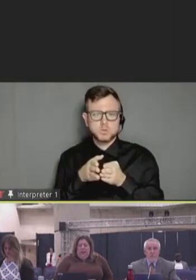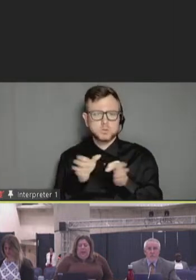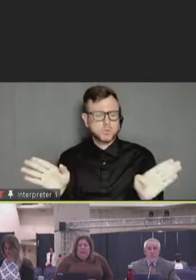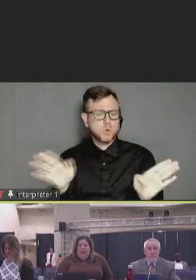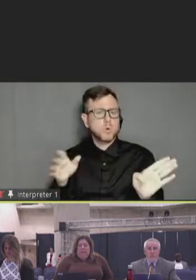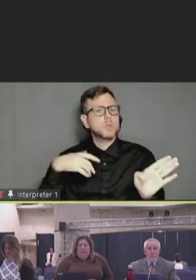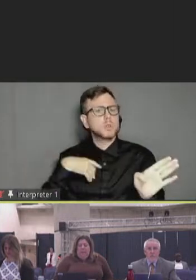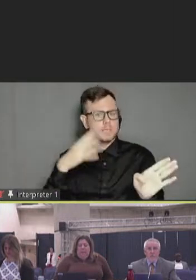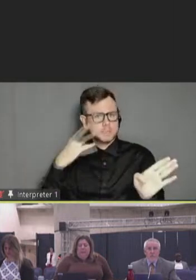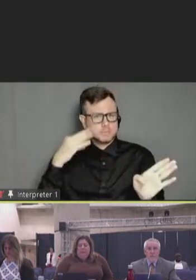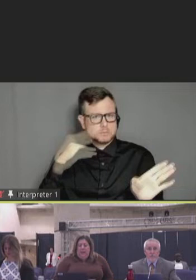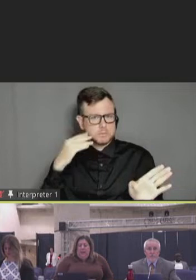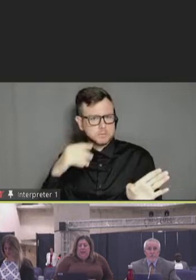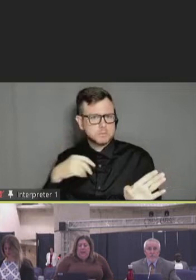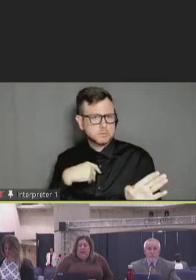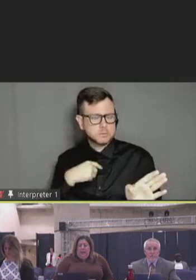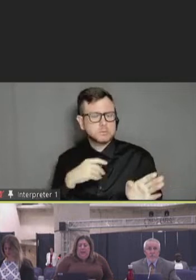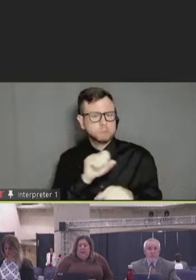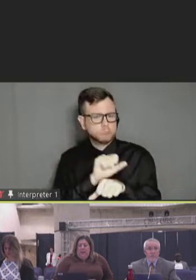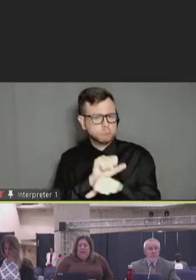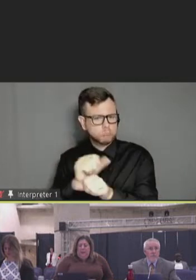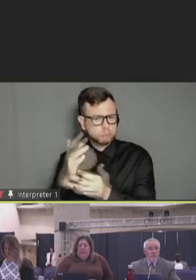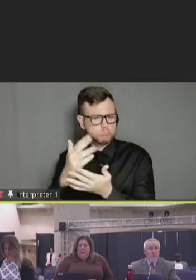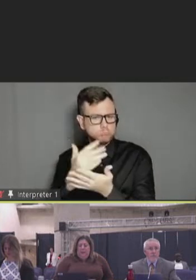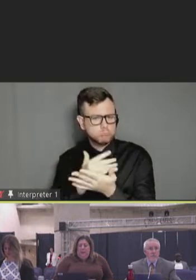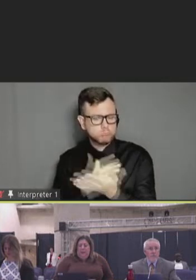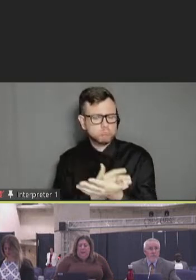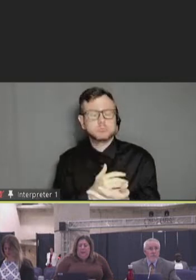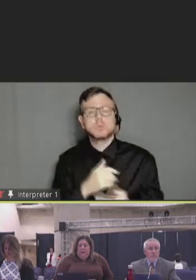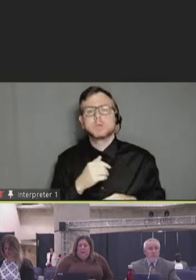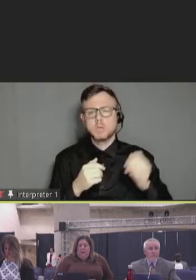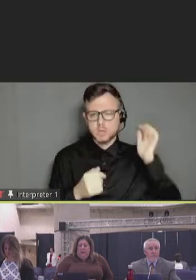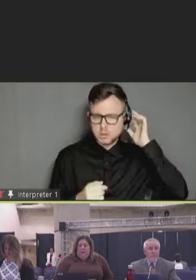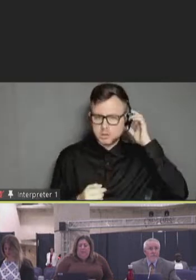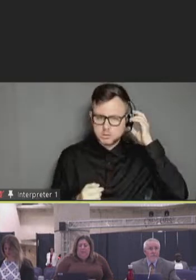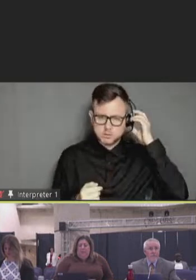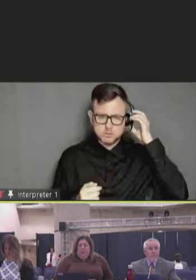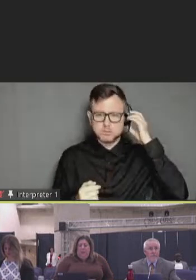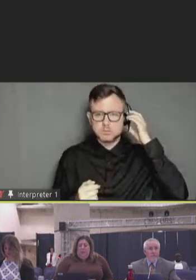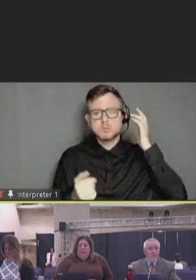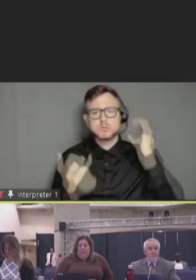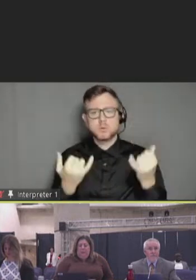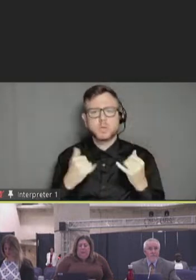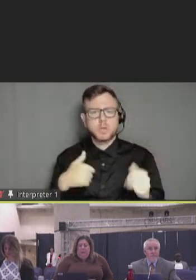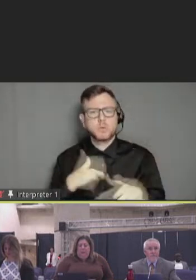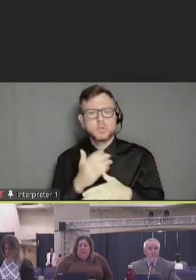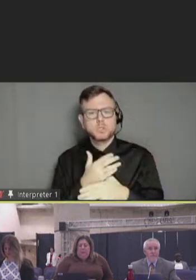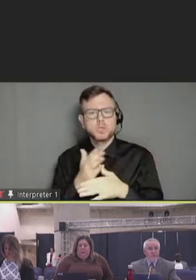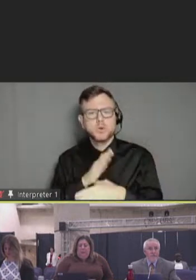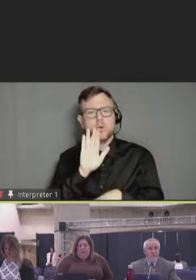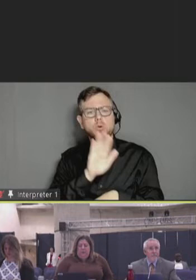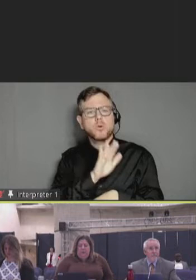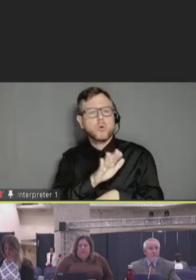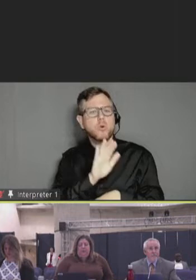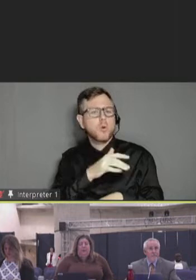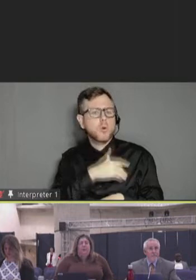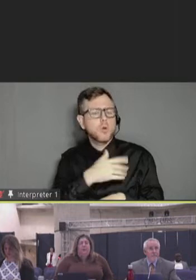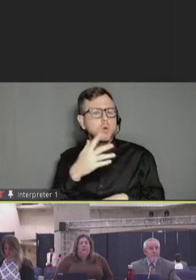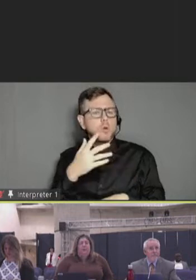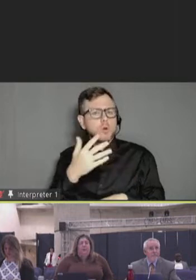And she's here today to share her insights with us. So, I will turn it over to you.